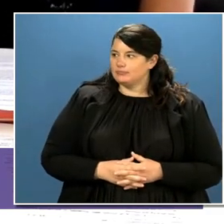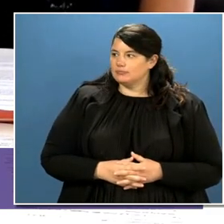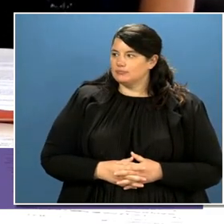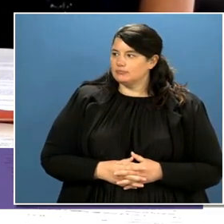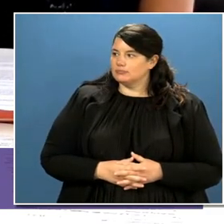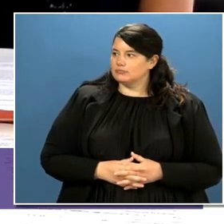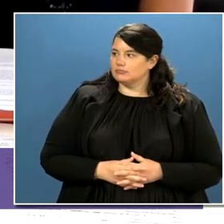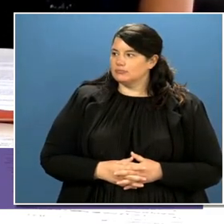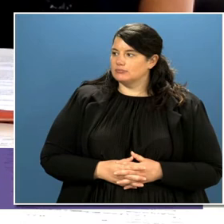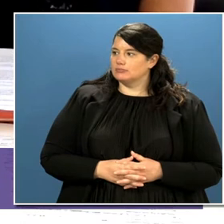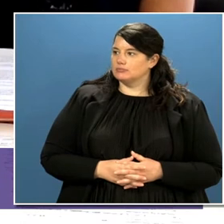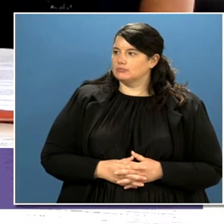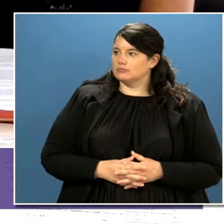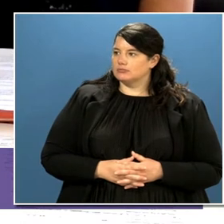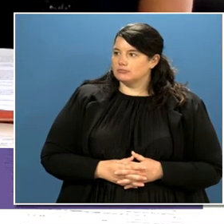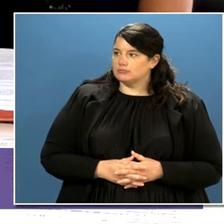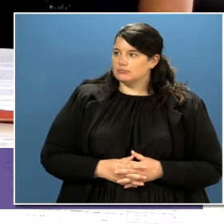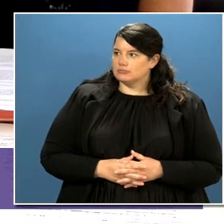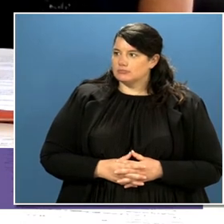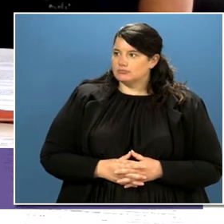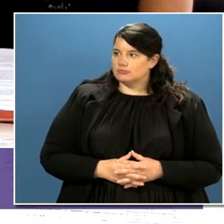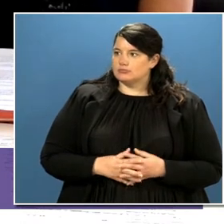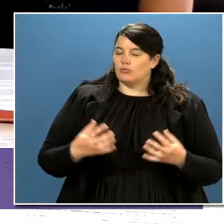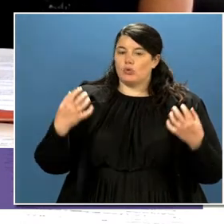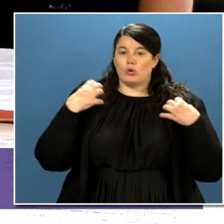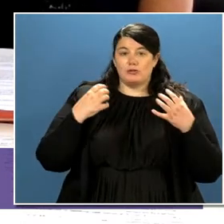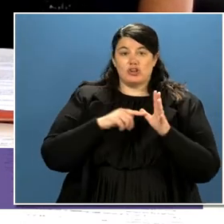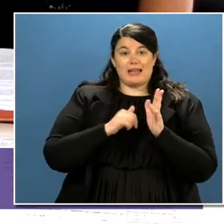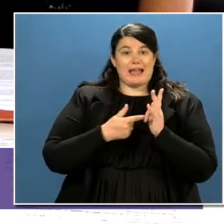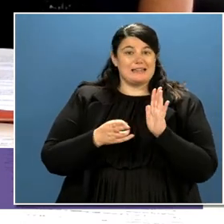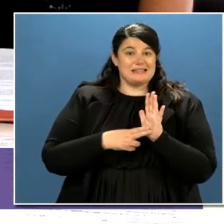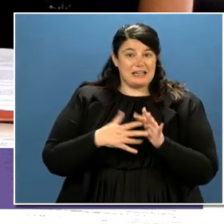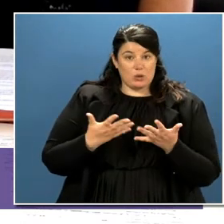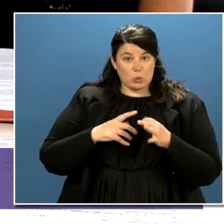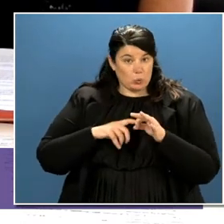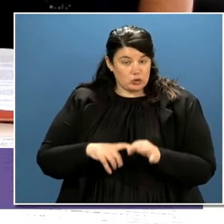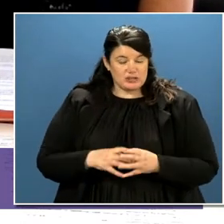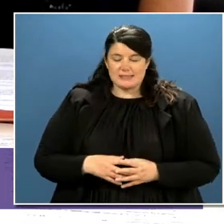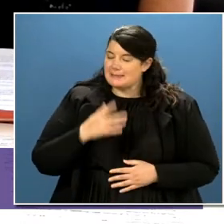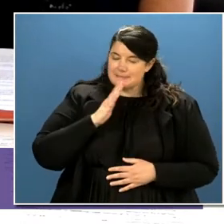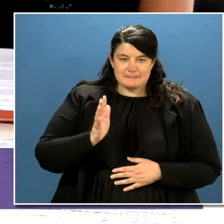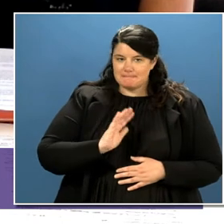Thank you, Commissioner Atkinson, do you have any questions? No, I want to thank you for emphasising the strengths